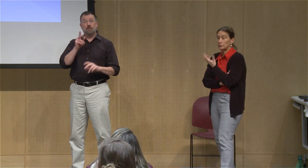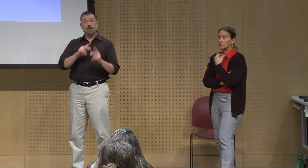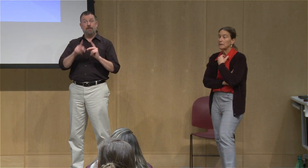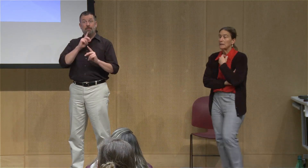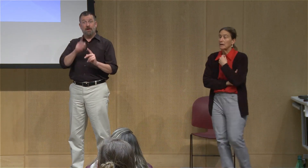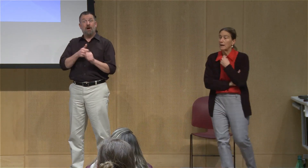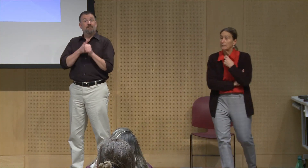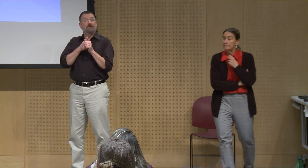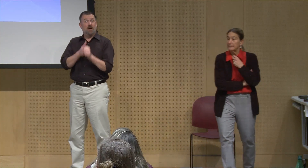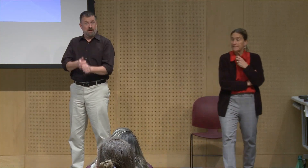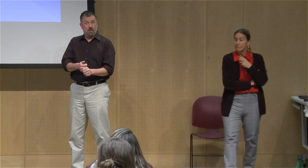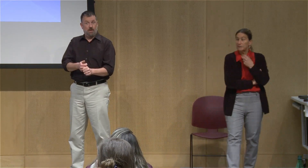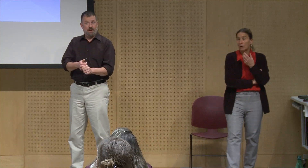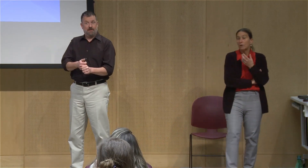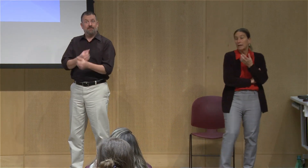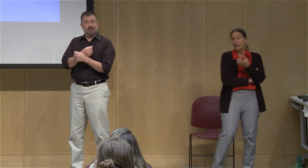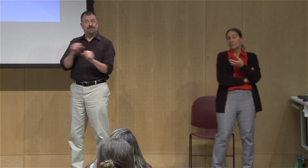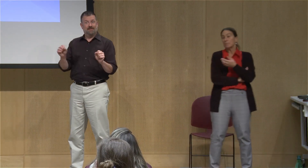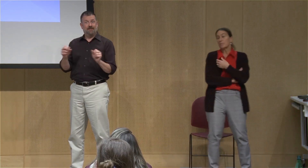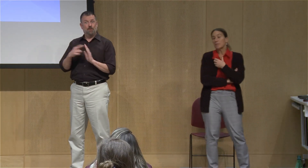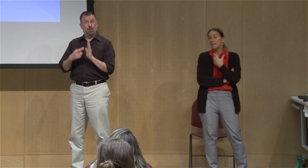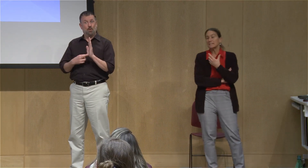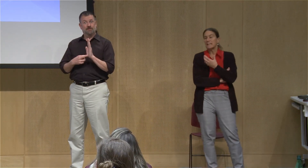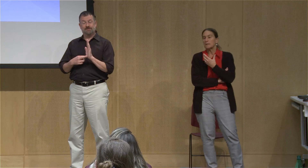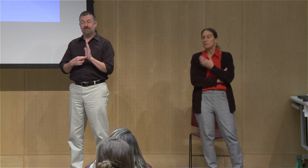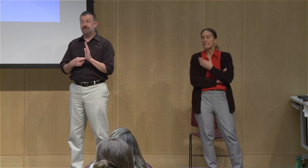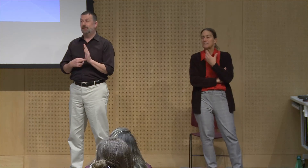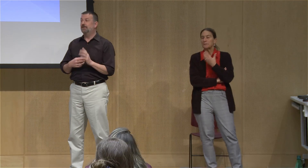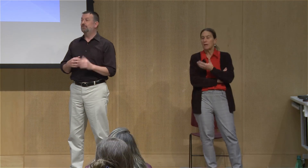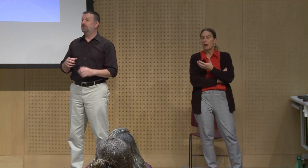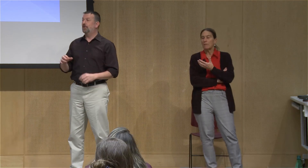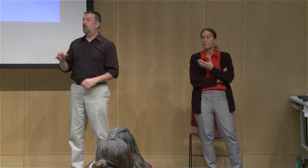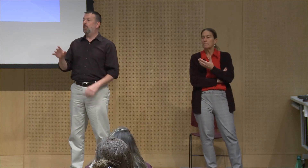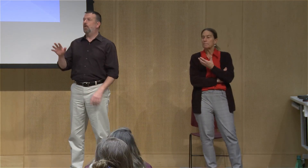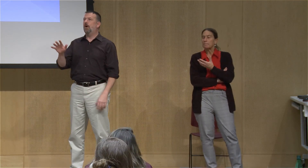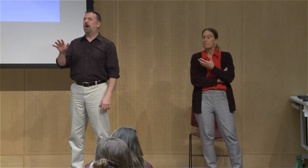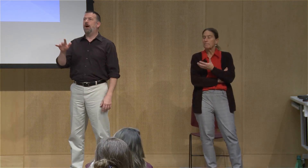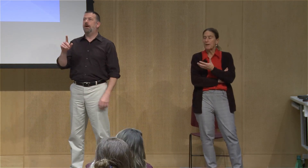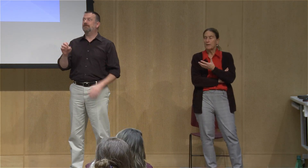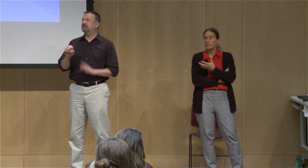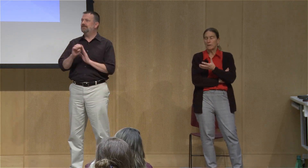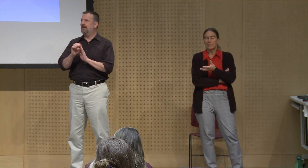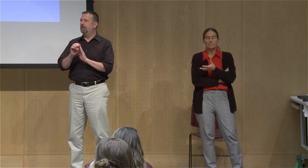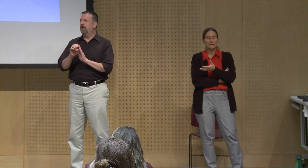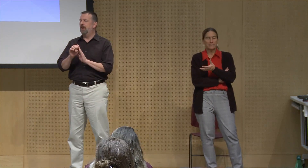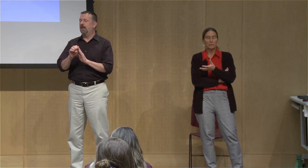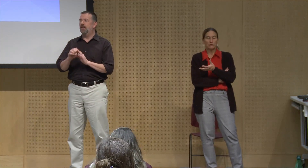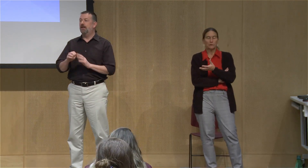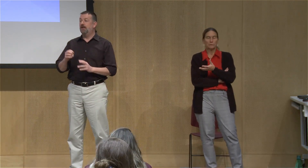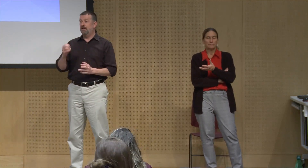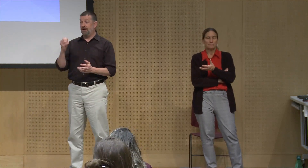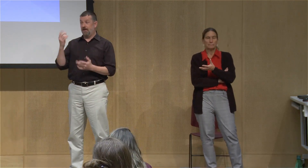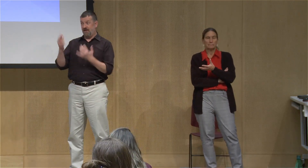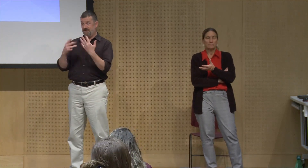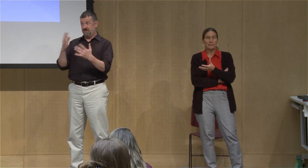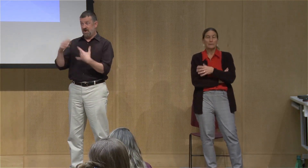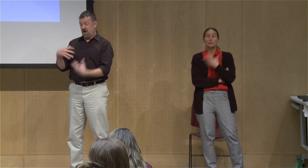TO THE SAFETY. SO EVEN THINGS LIKE THE PLACEMENT OF FIRE EXTINGUISHERS AND TRAINING